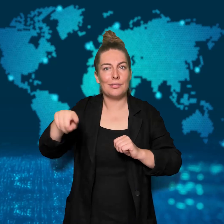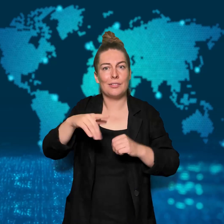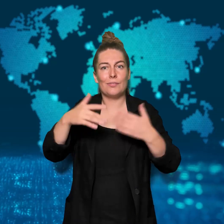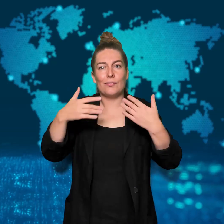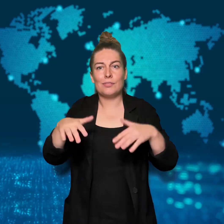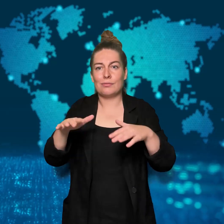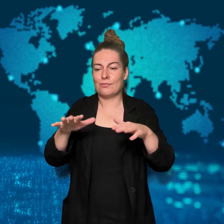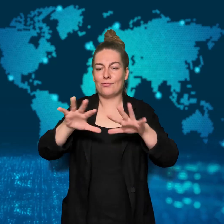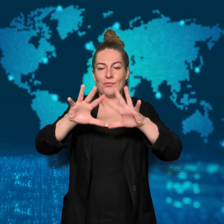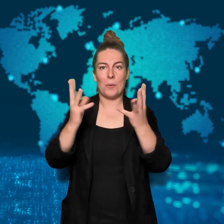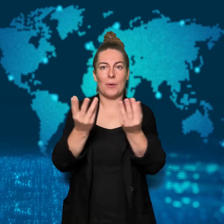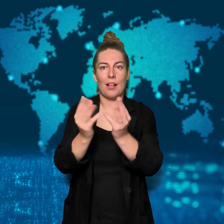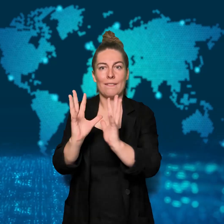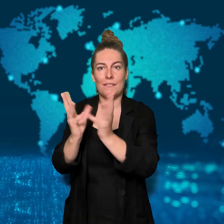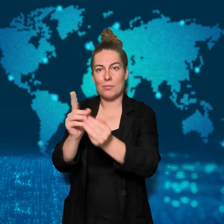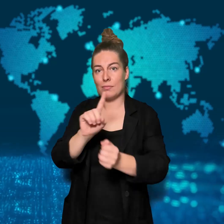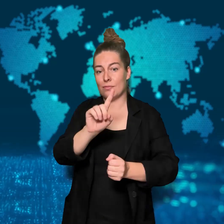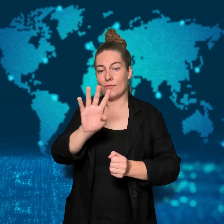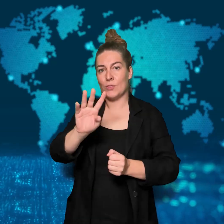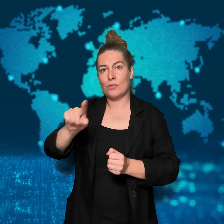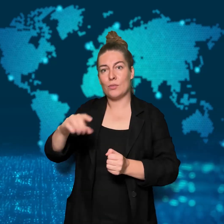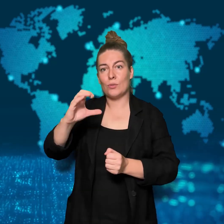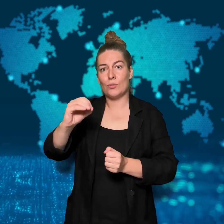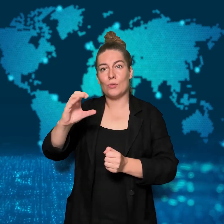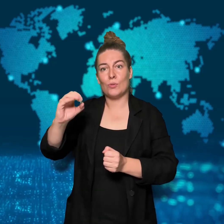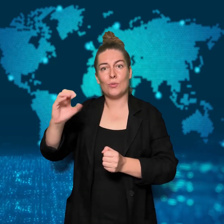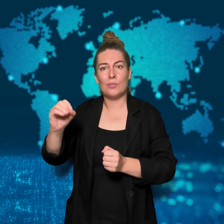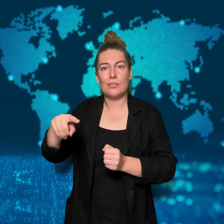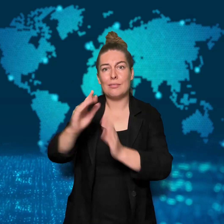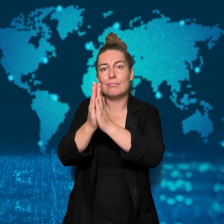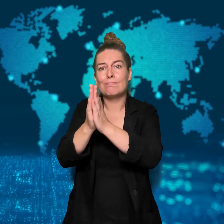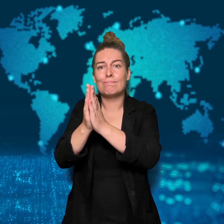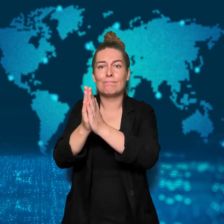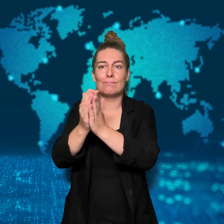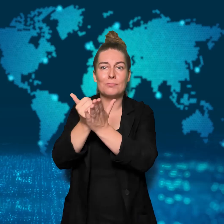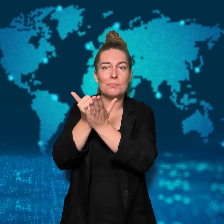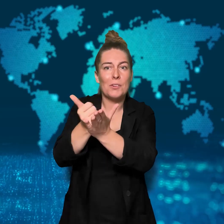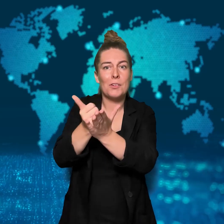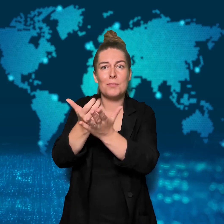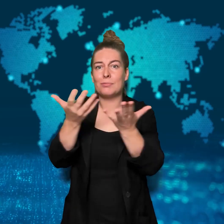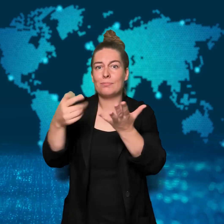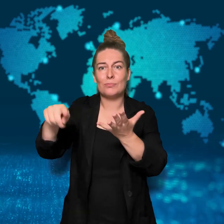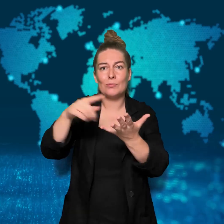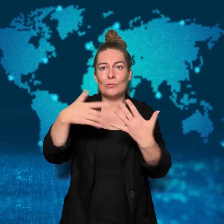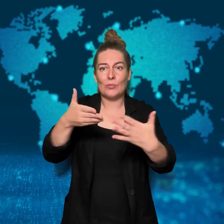Those appeals are asking for items that would help replenish